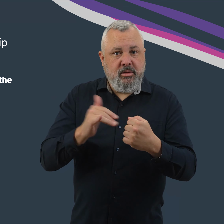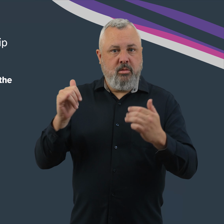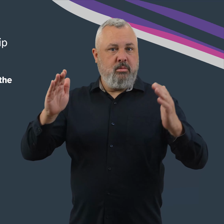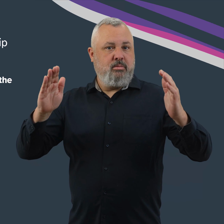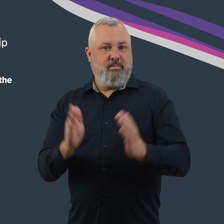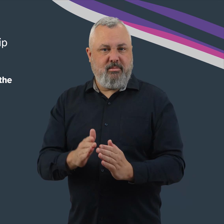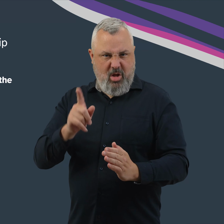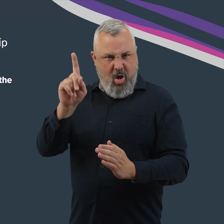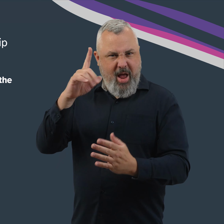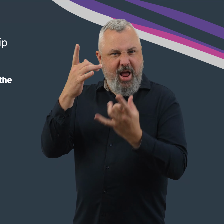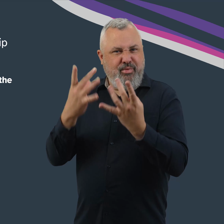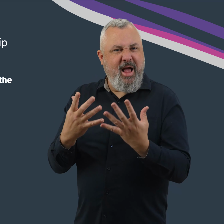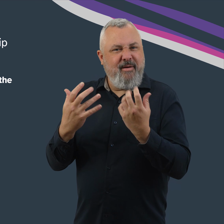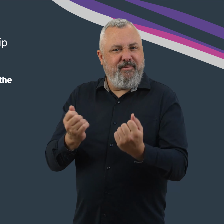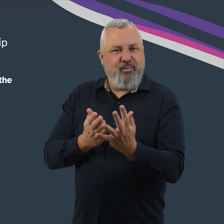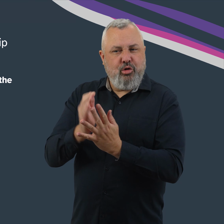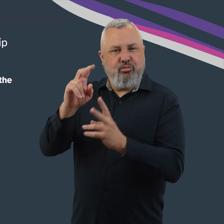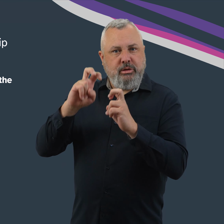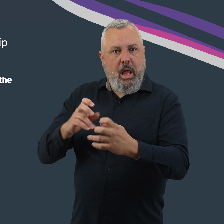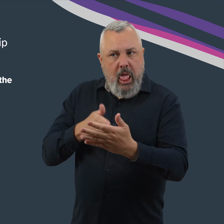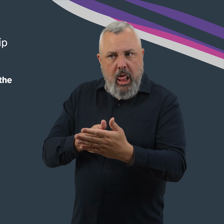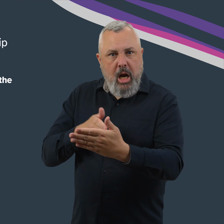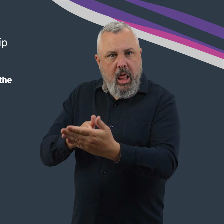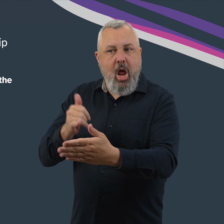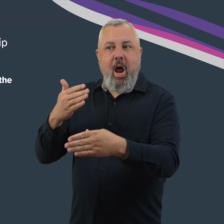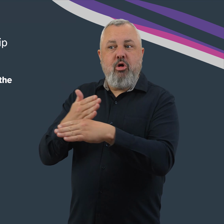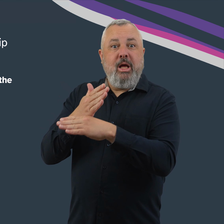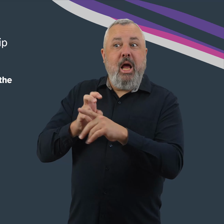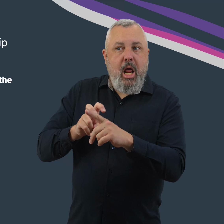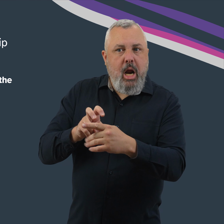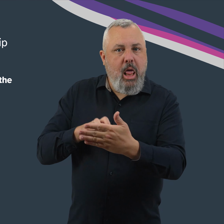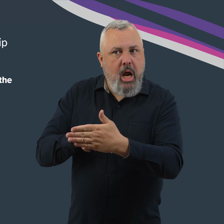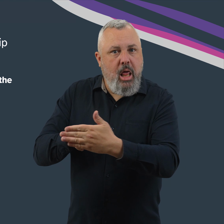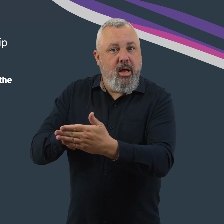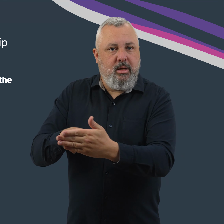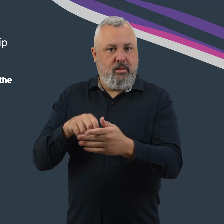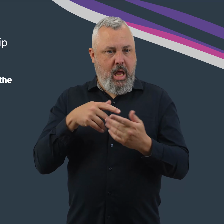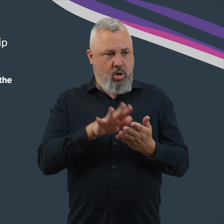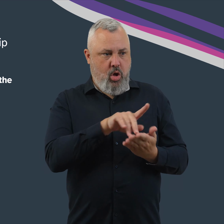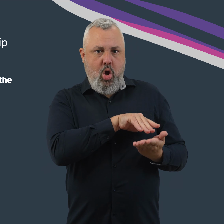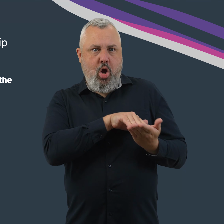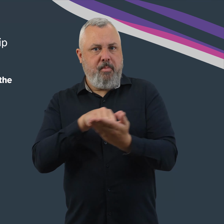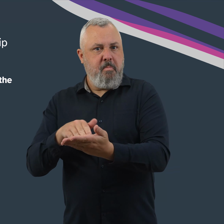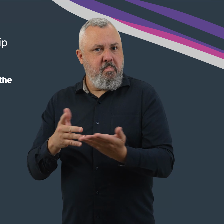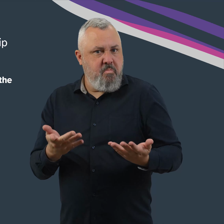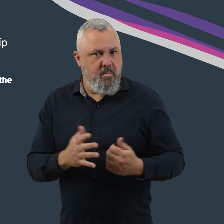are currently experiencing in progressing your research career?